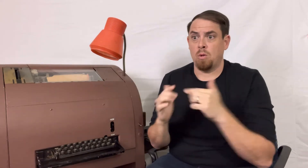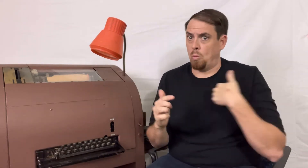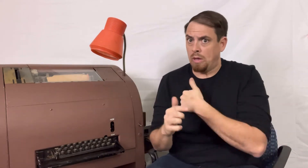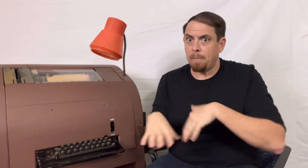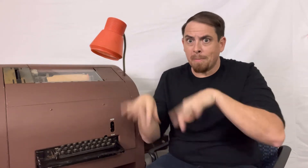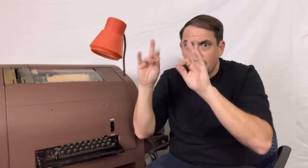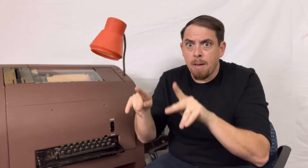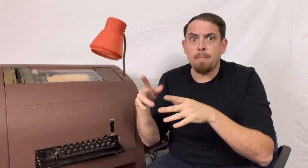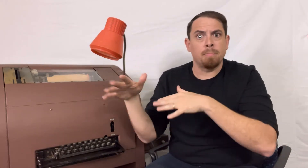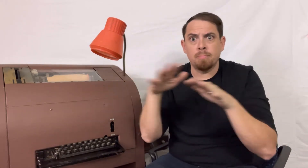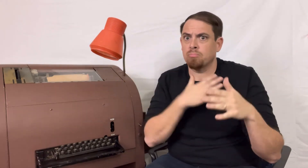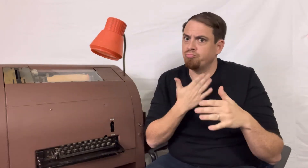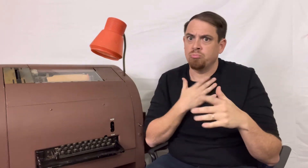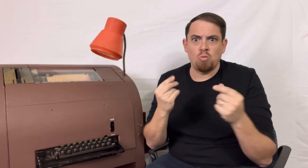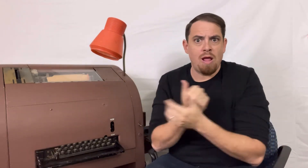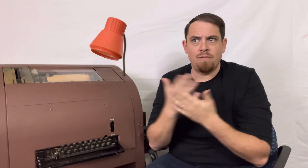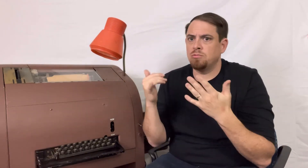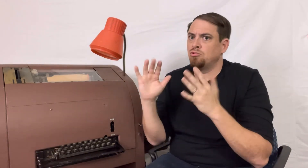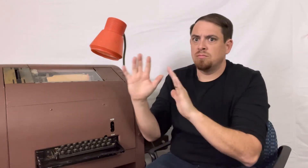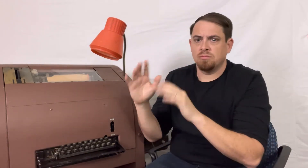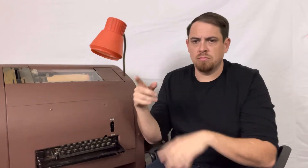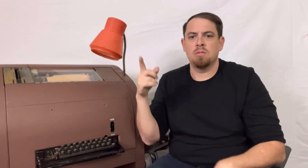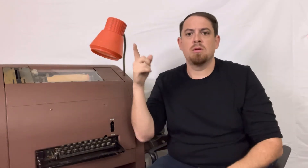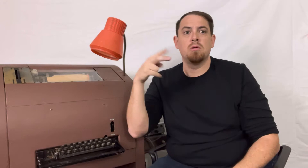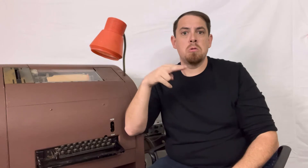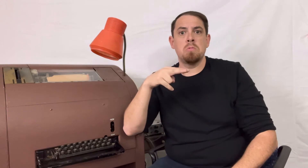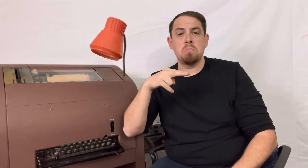NAD and others offered they would collecting those machines themselves.